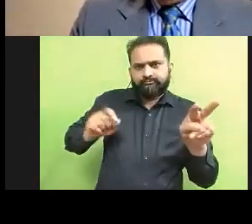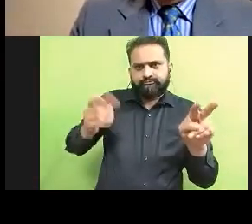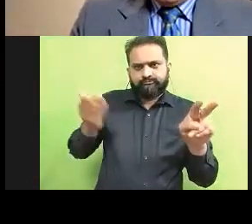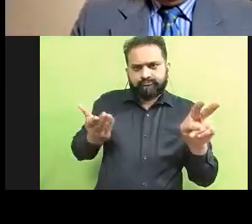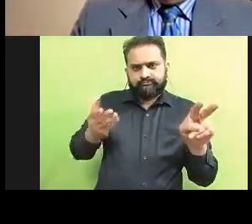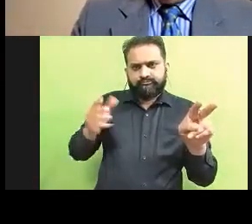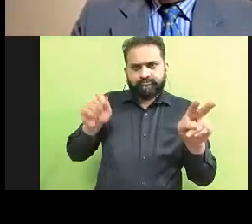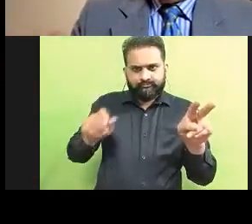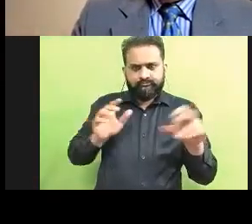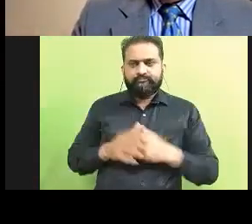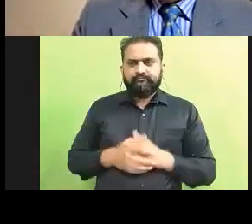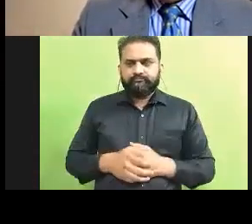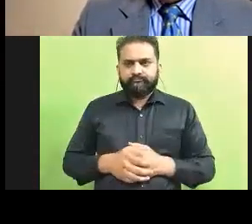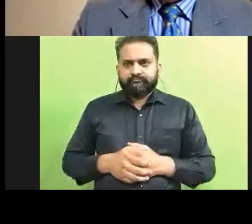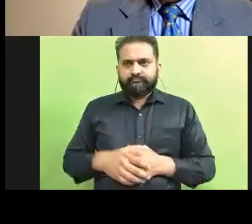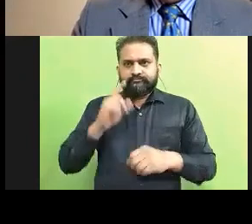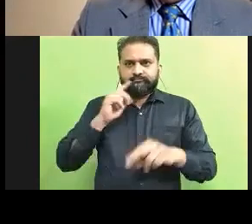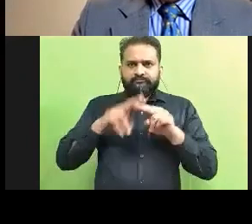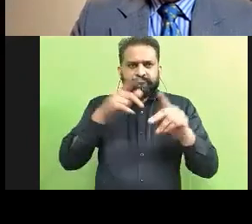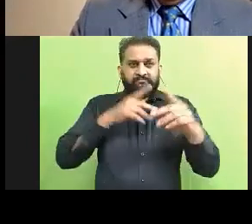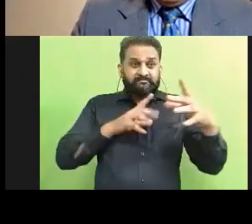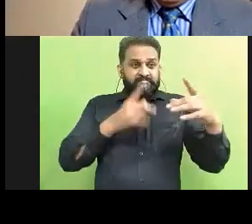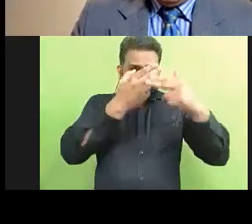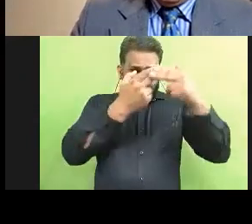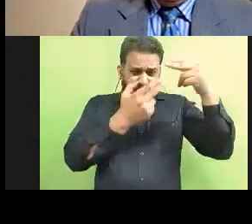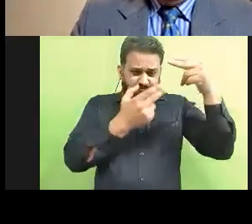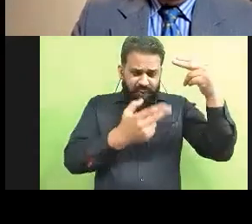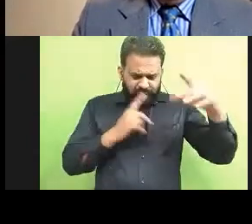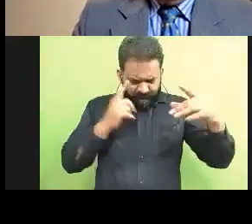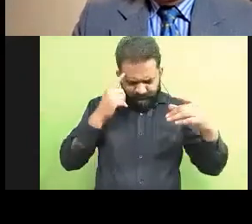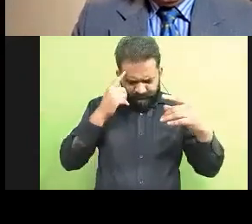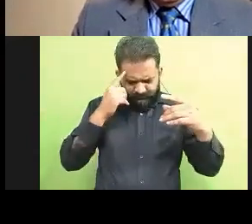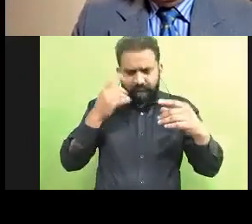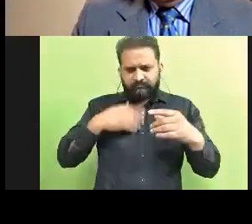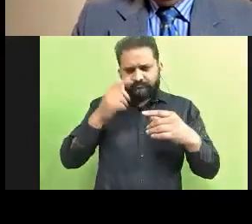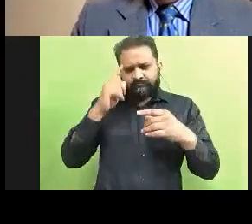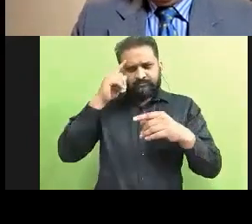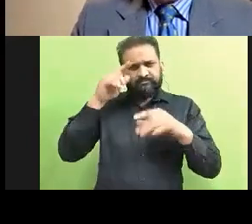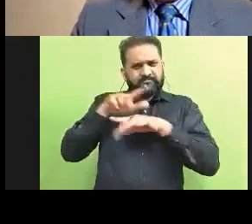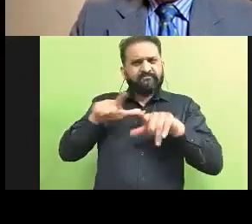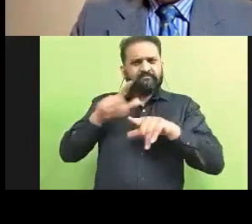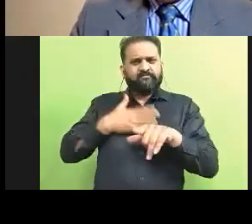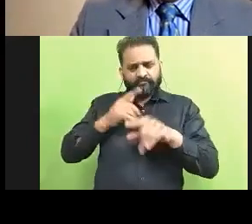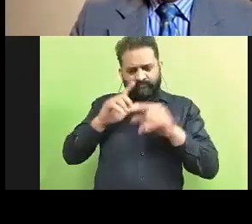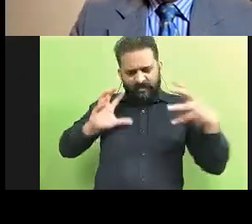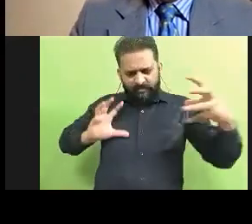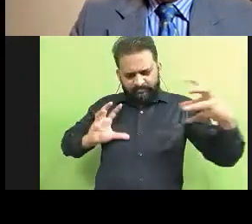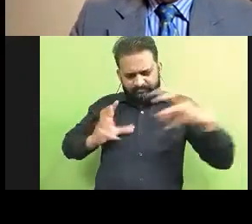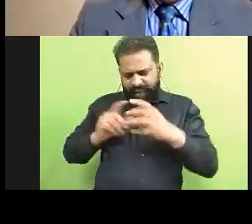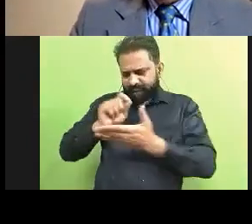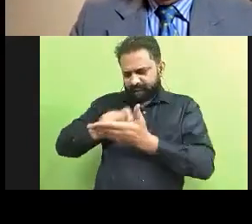can summarize it in your own word then that's fine write it down in your own word no problem